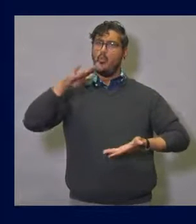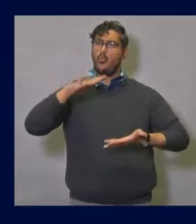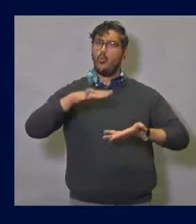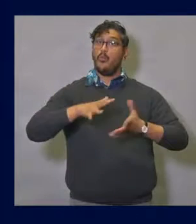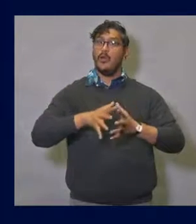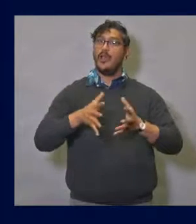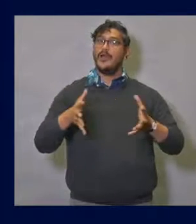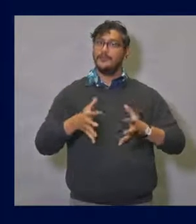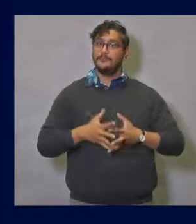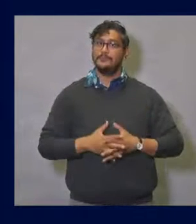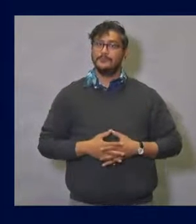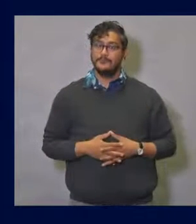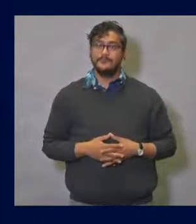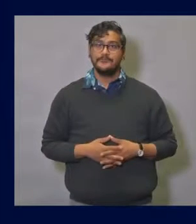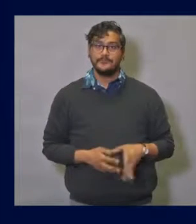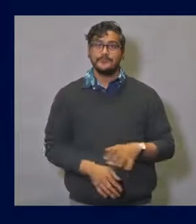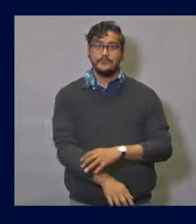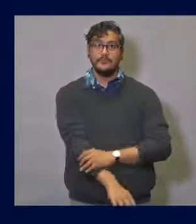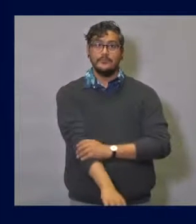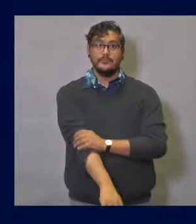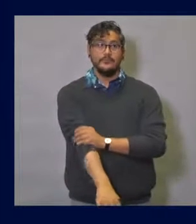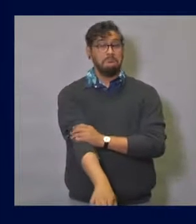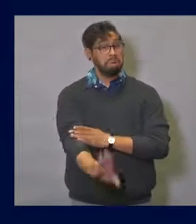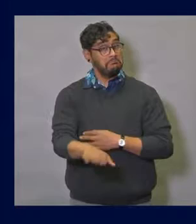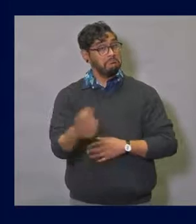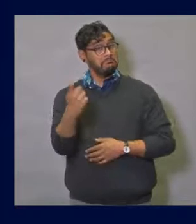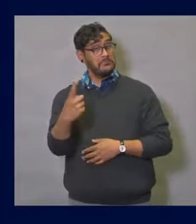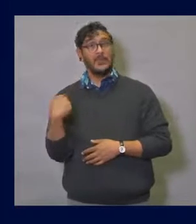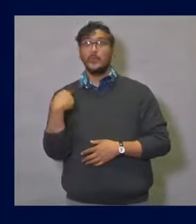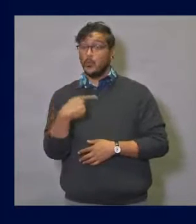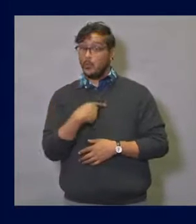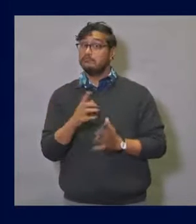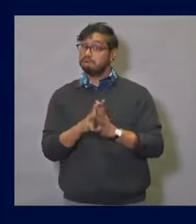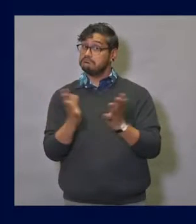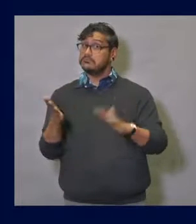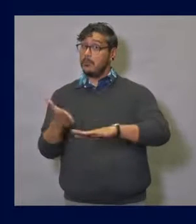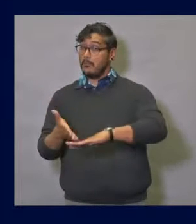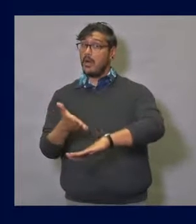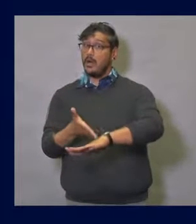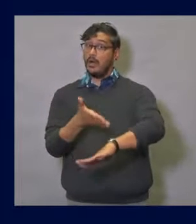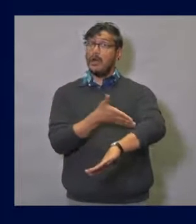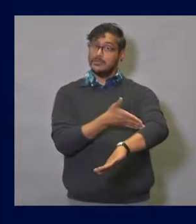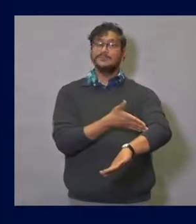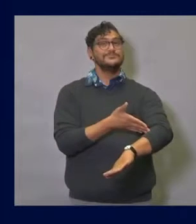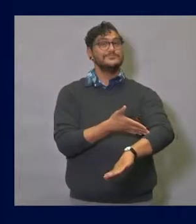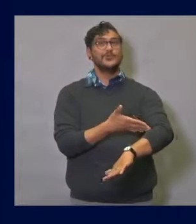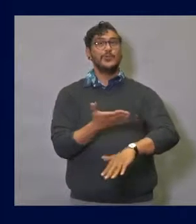I WILL TAKE THE NEXT SLIDE.